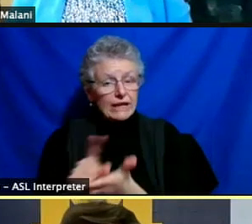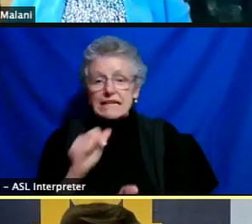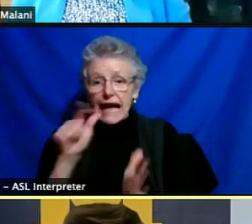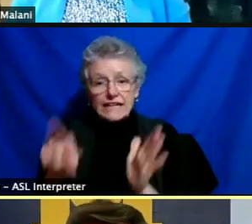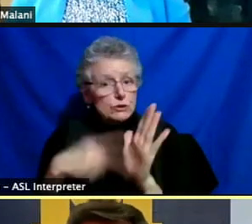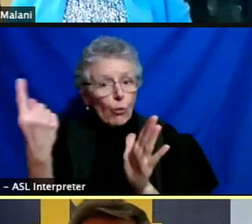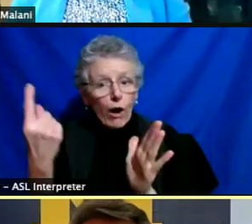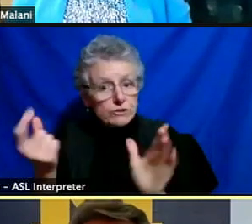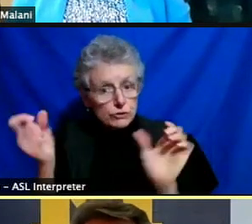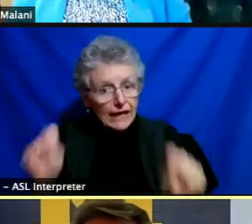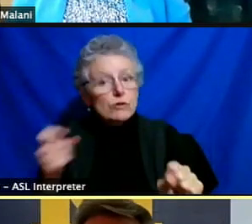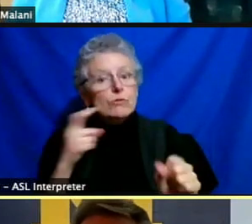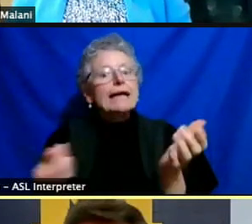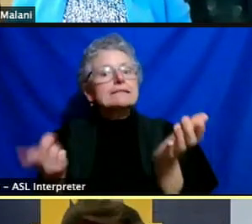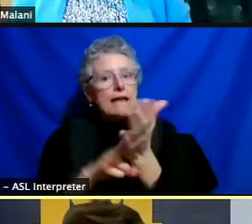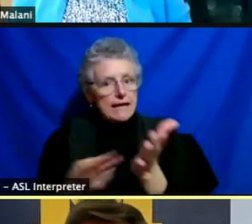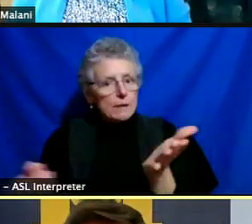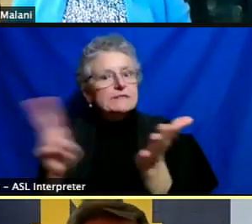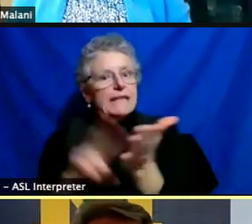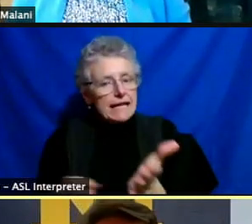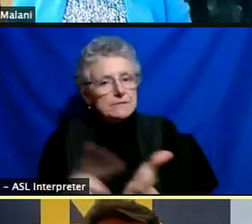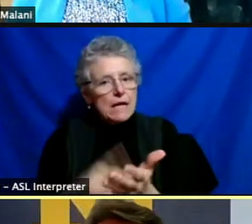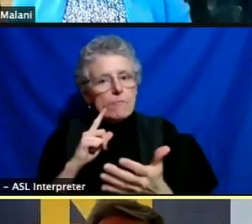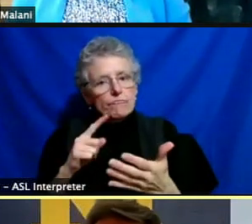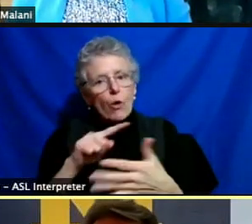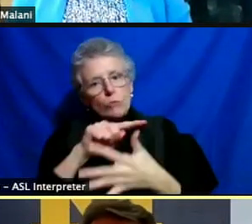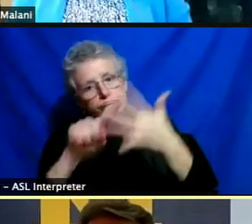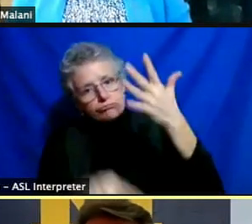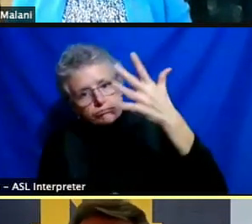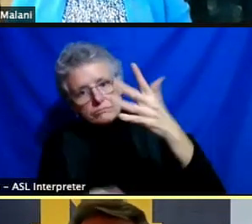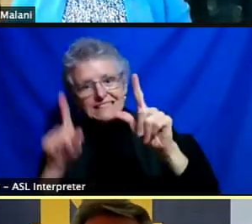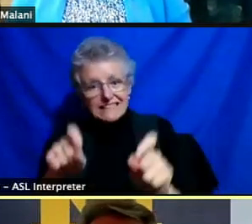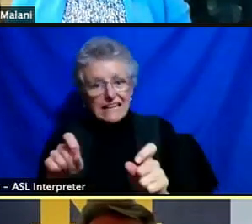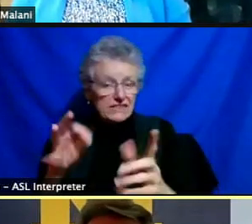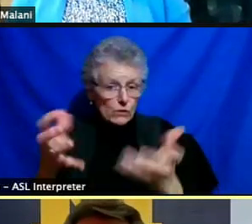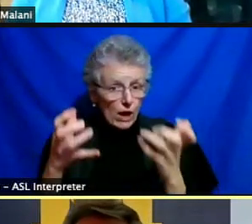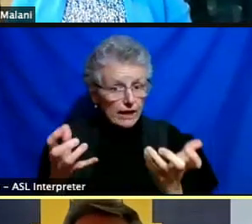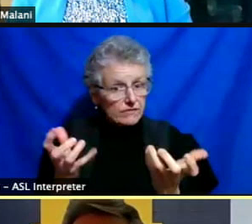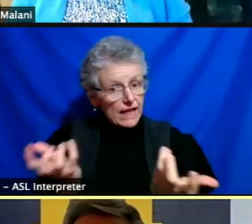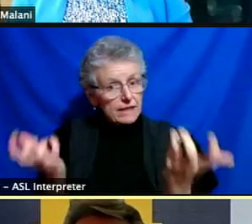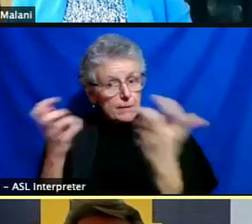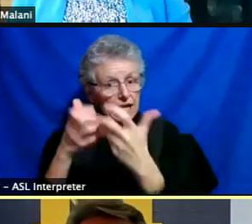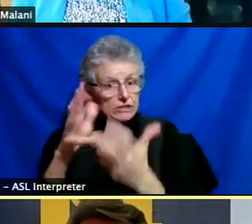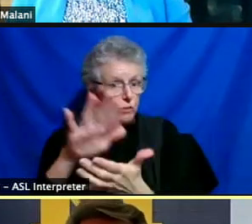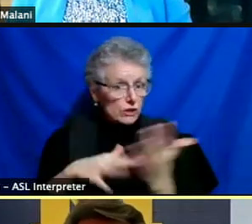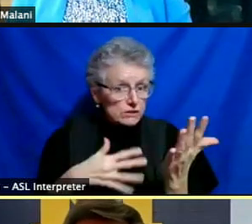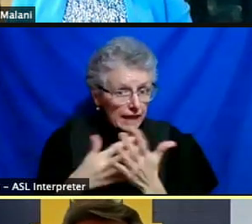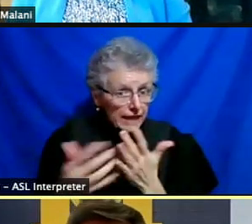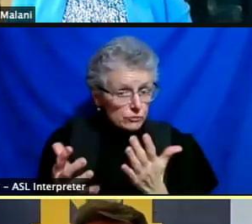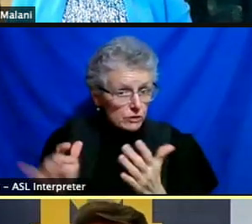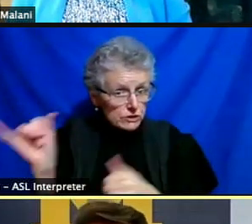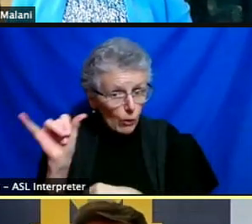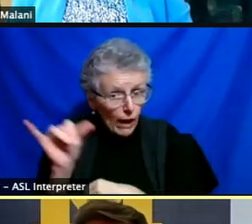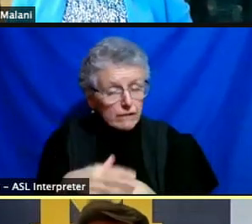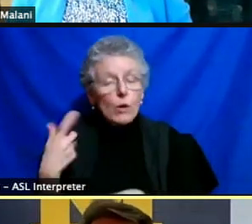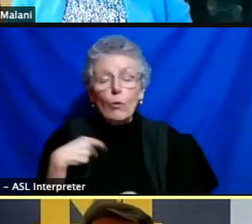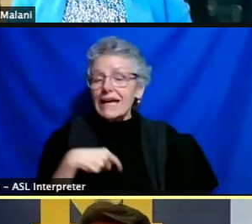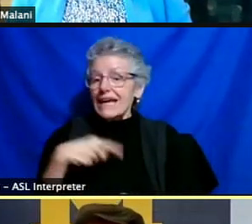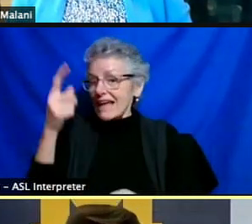You can actually sign up for a series of tests If that's something that will work for your schedule as well. We just think that given what we know now